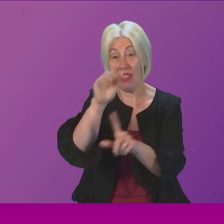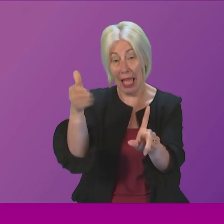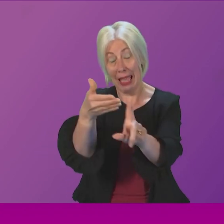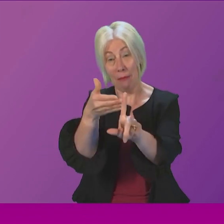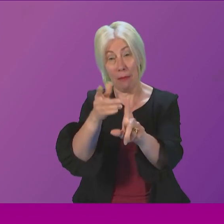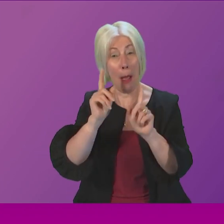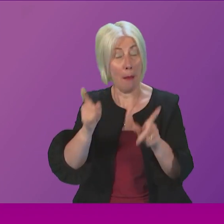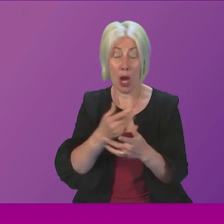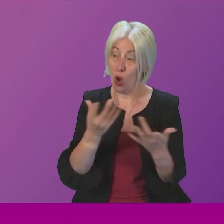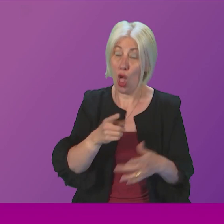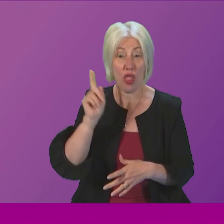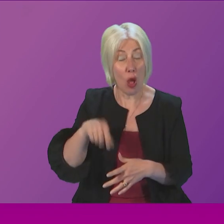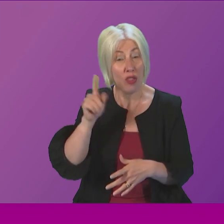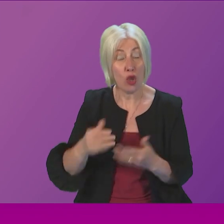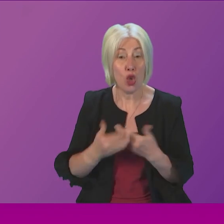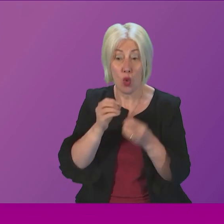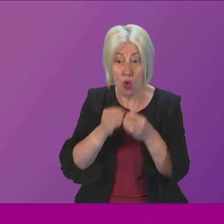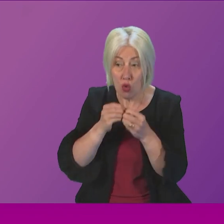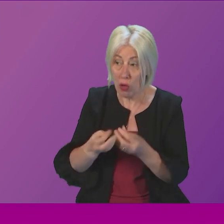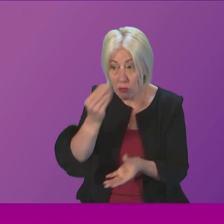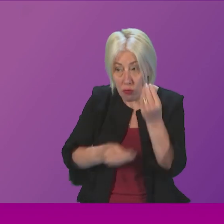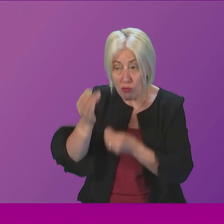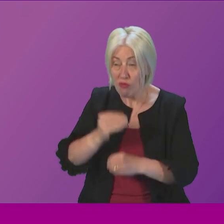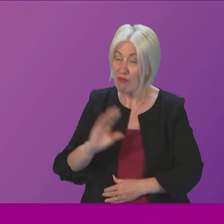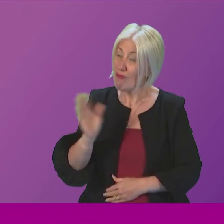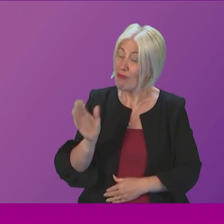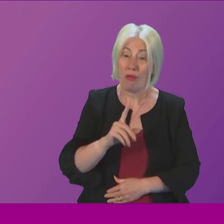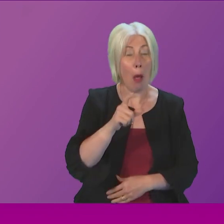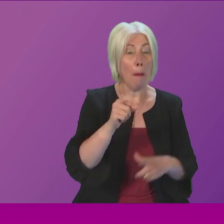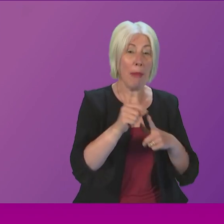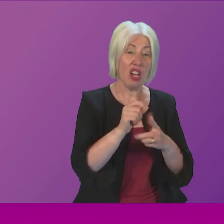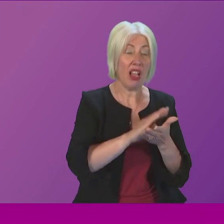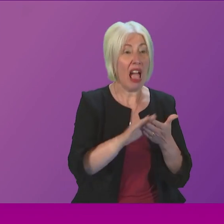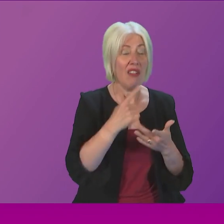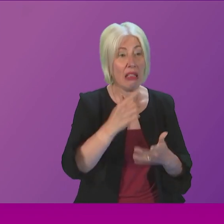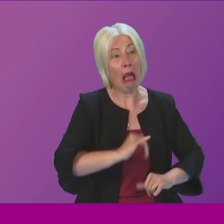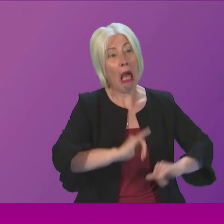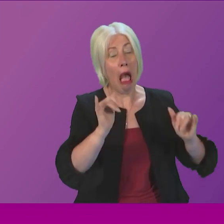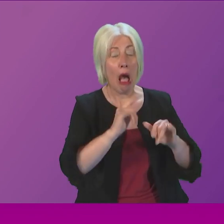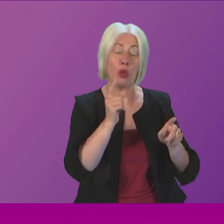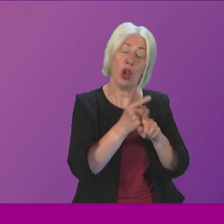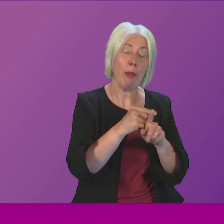of new students in training, we have Patrick Harvie crowing about another world-leading target.